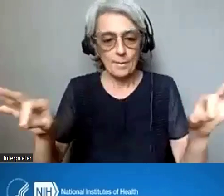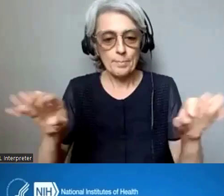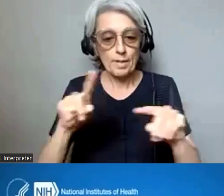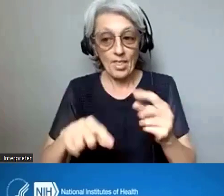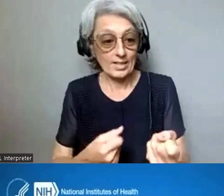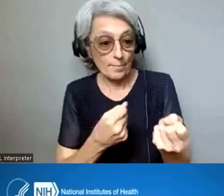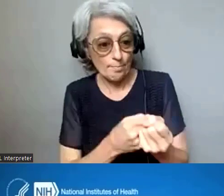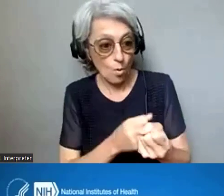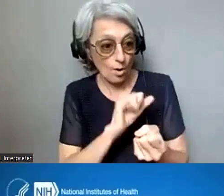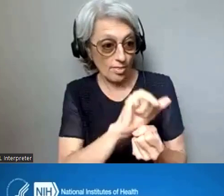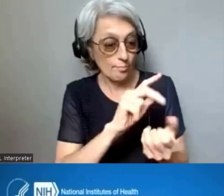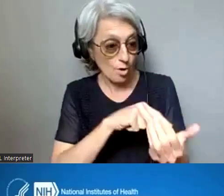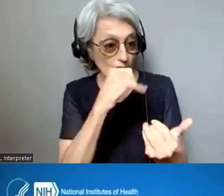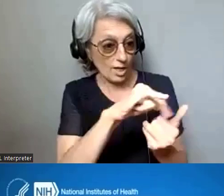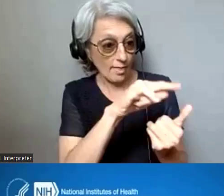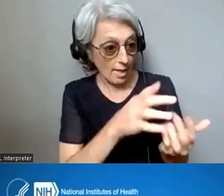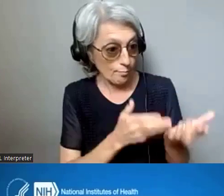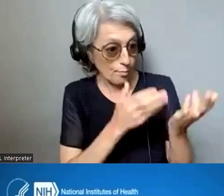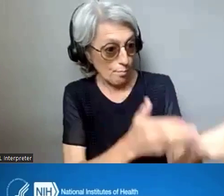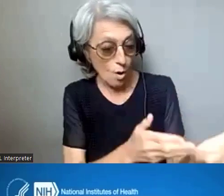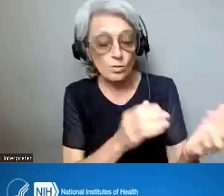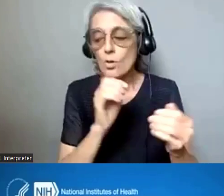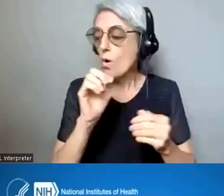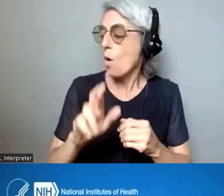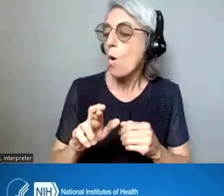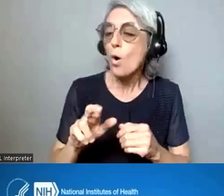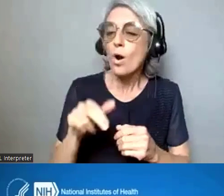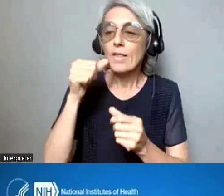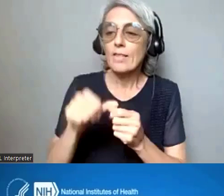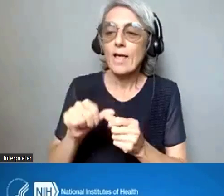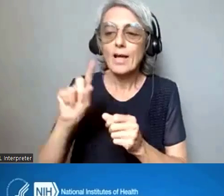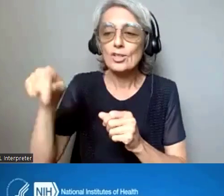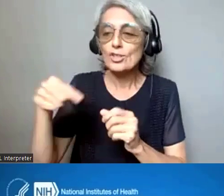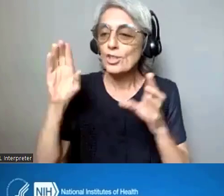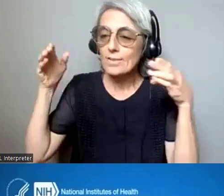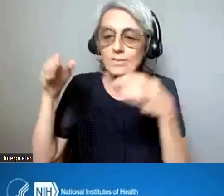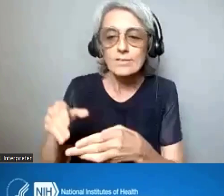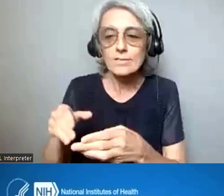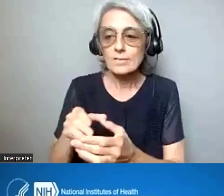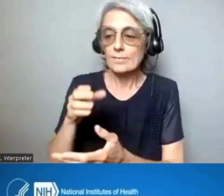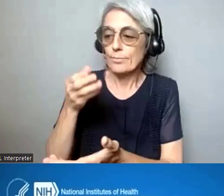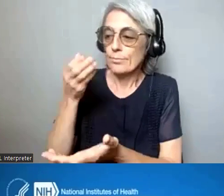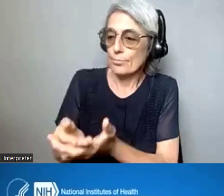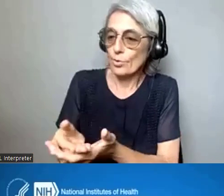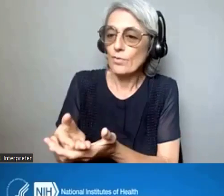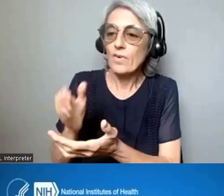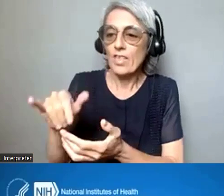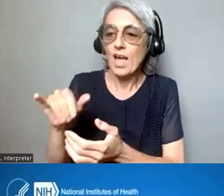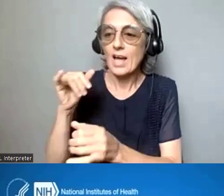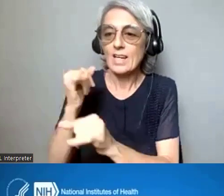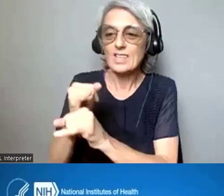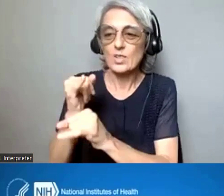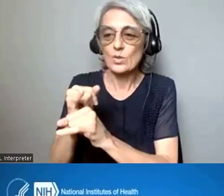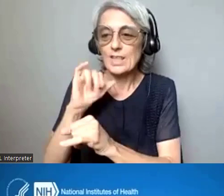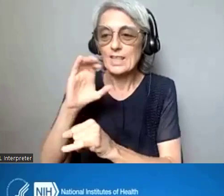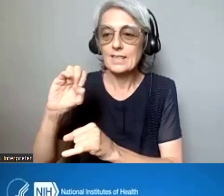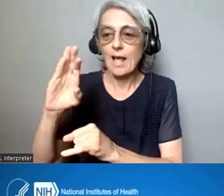or is the letter purely for verifying the institution's eligibility?" Jeanette Marketon: So the purpose of the Provost letter